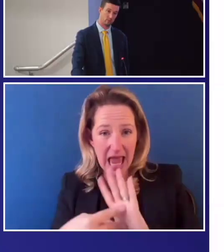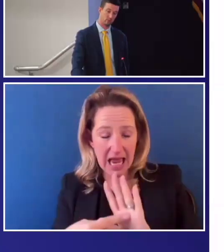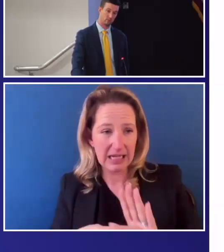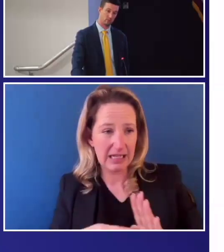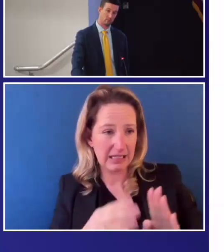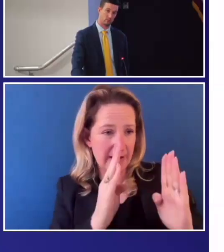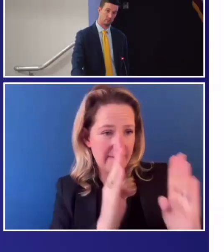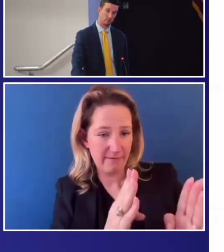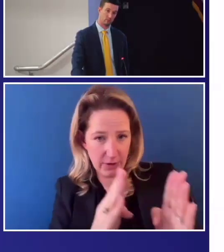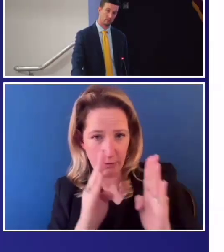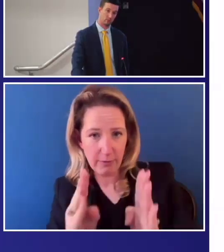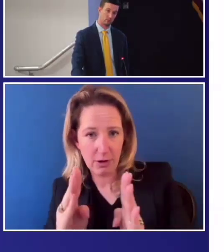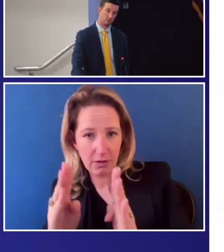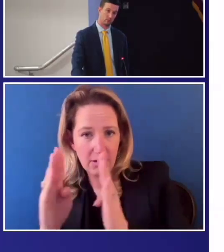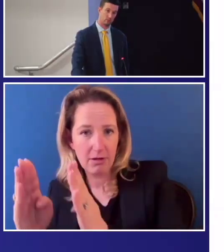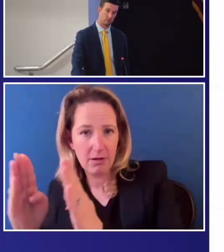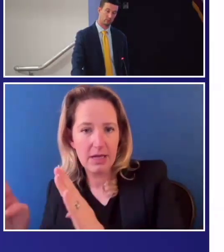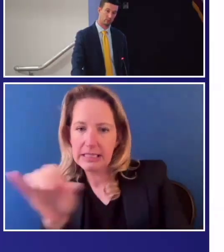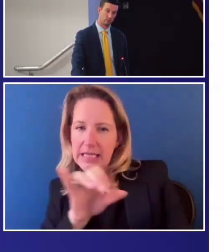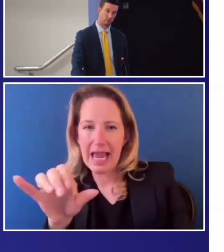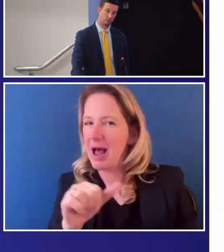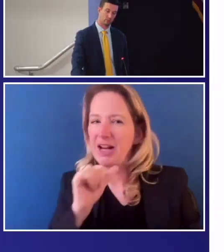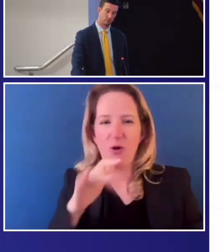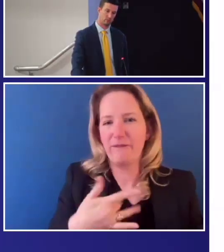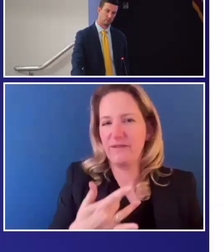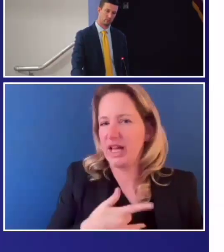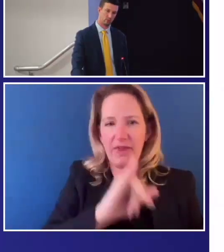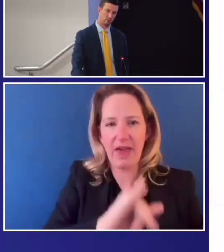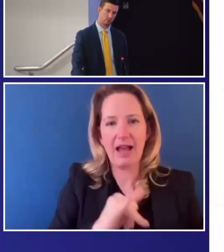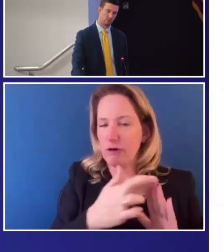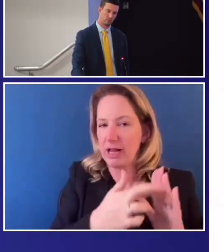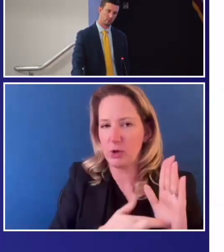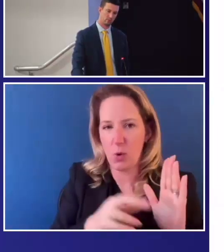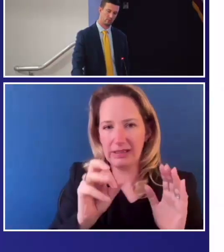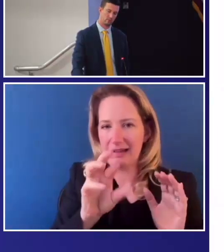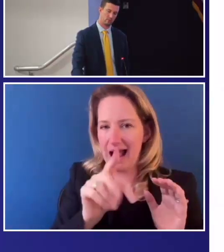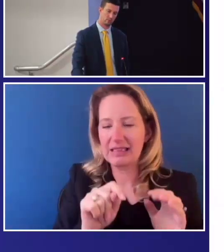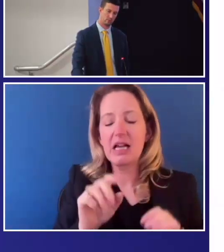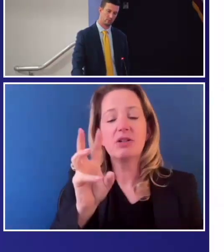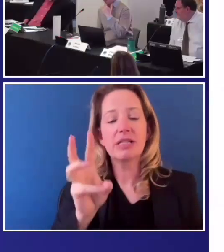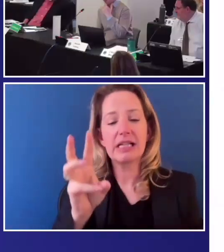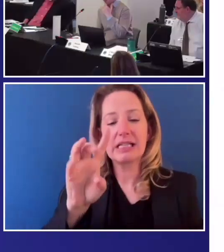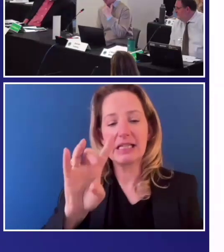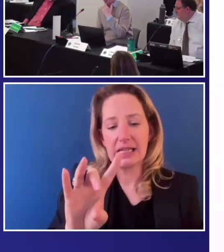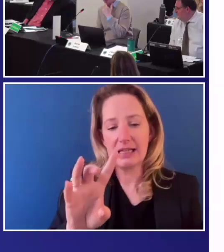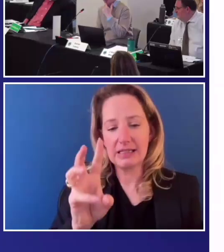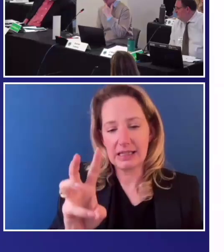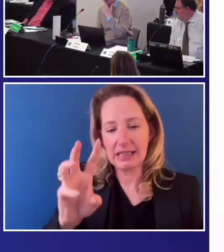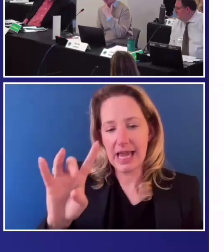text says, the proposed text. It says -- I'm looking at 668.404 for the Department obtains the data,